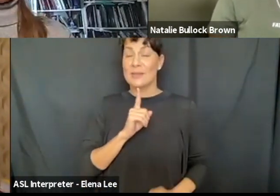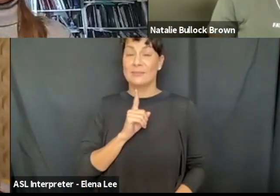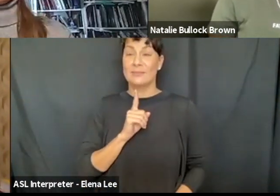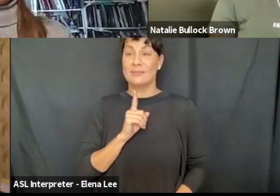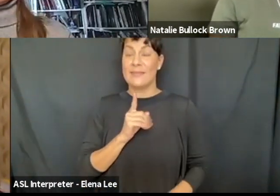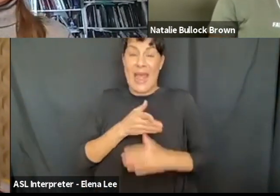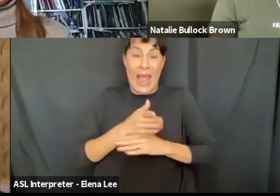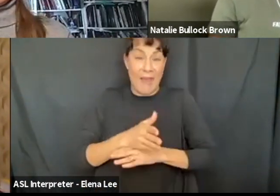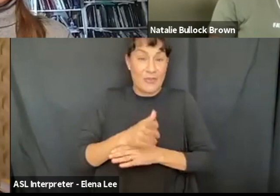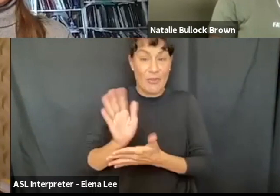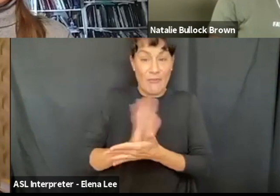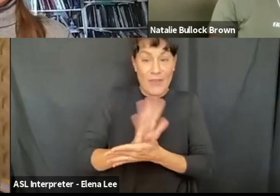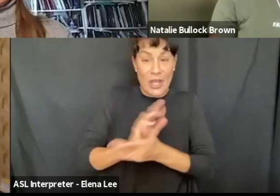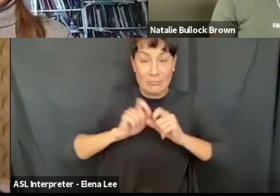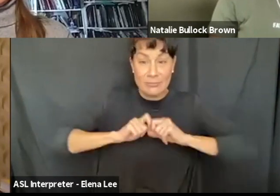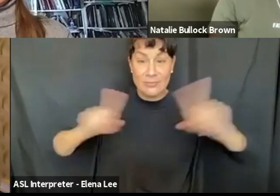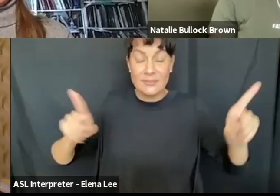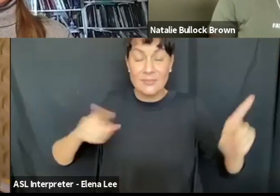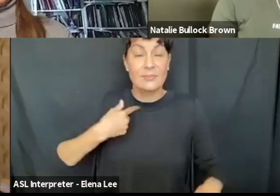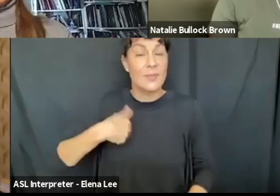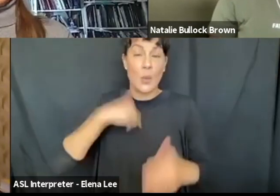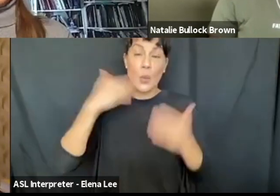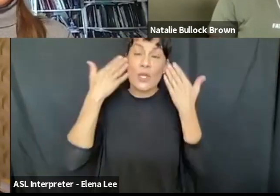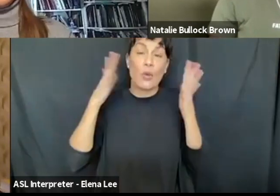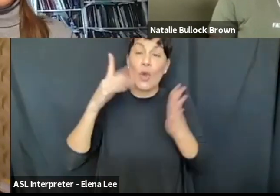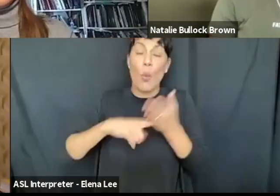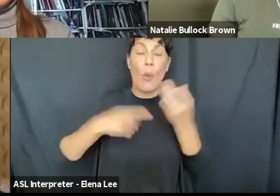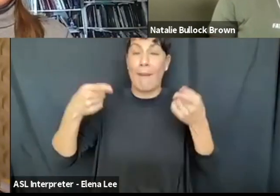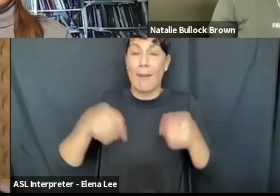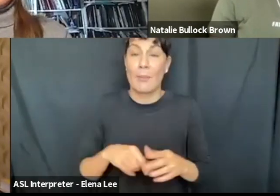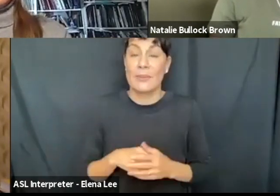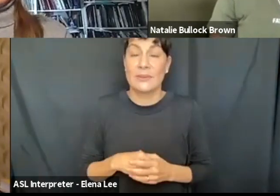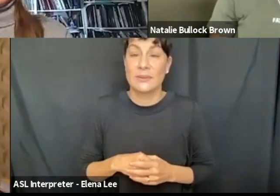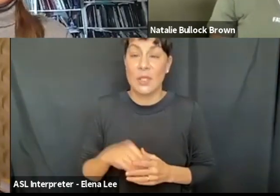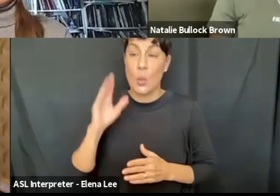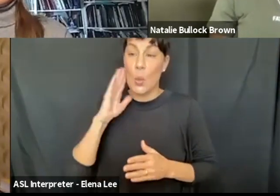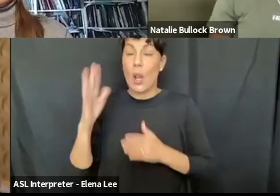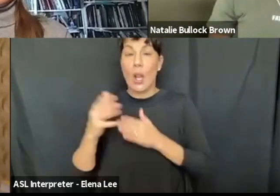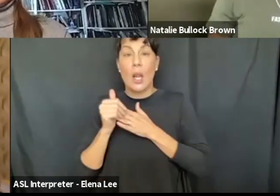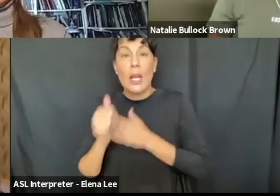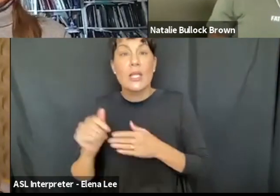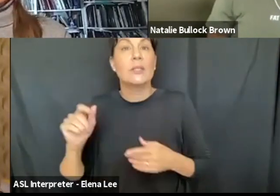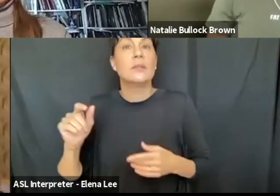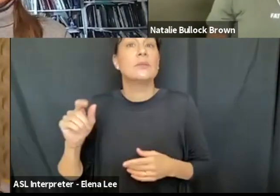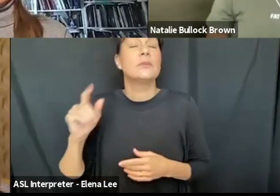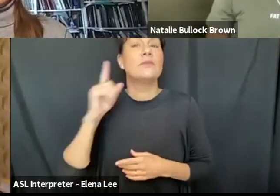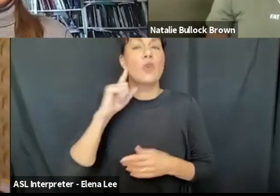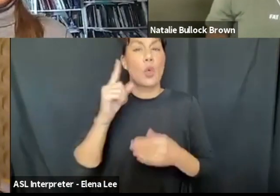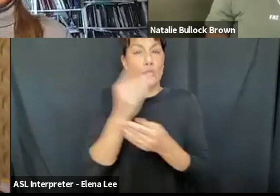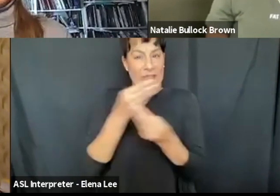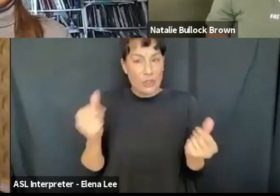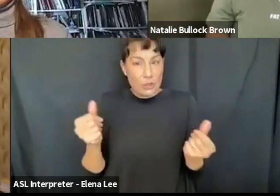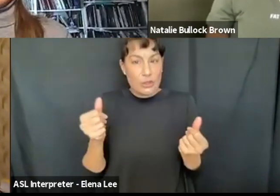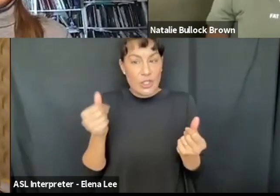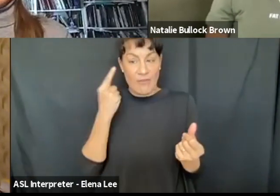We don't know if this is gonna lead, to the resolution of this injustice.